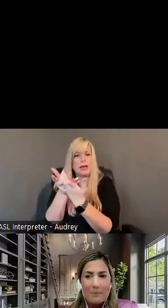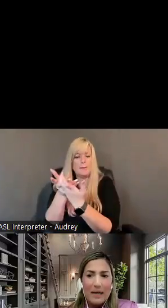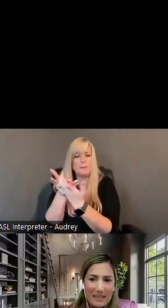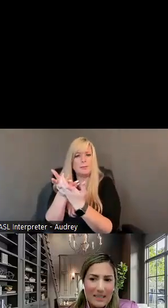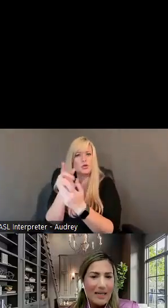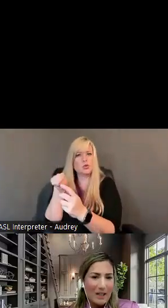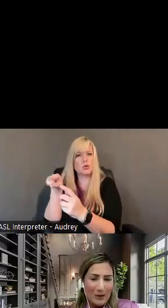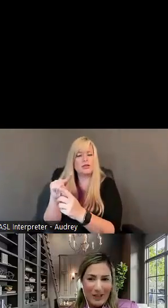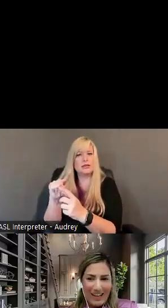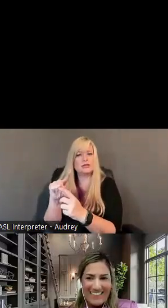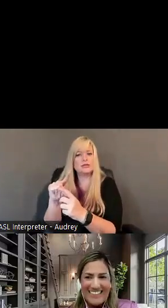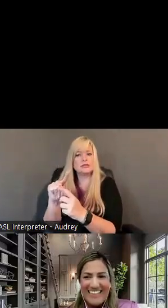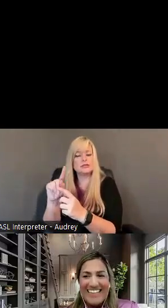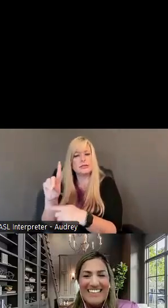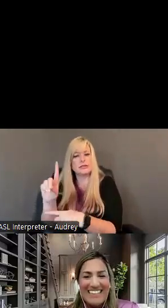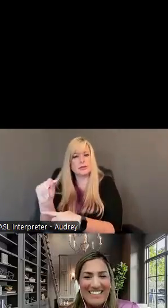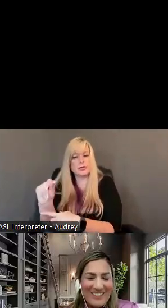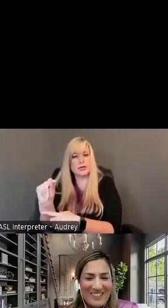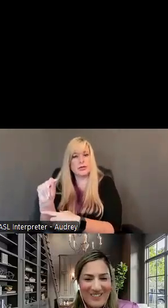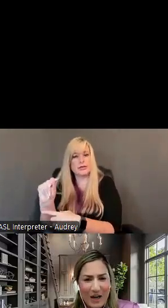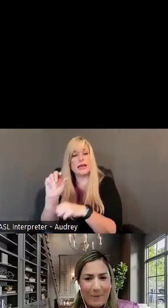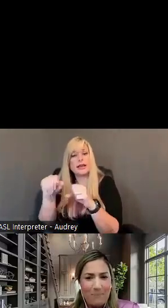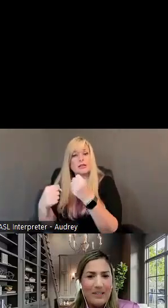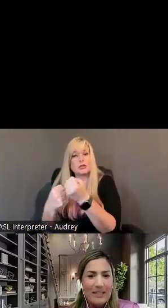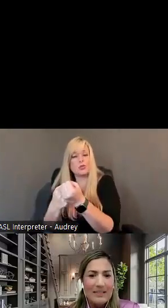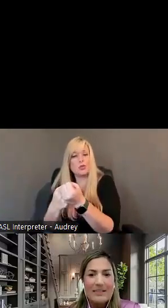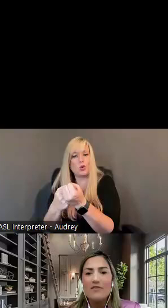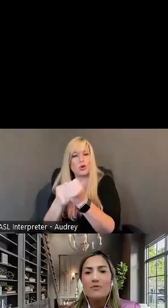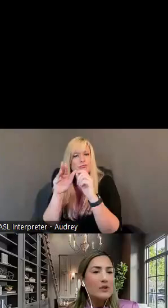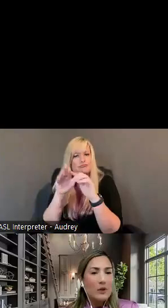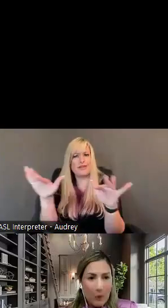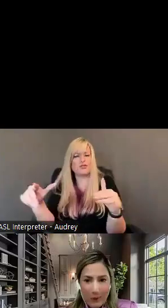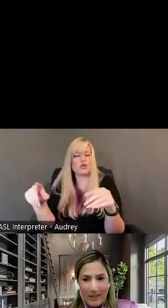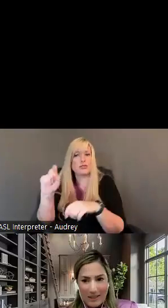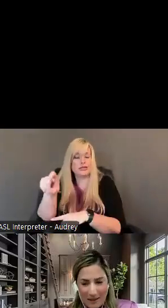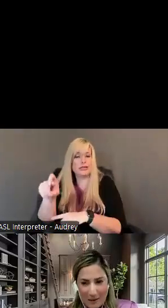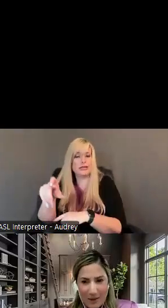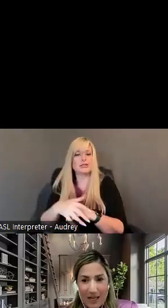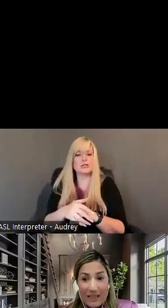Back to the exercise in the interest of time, instead of building the whole system,